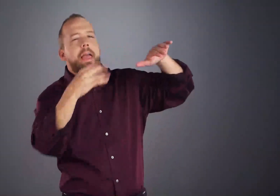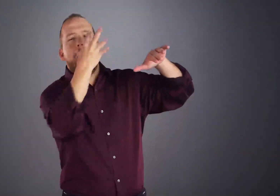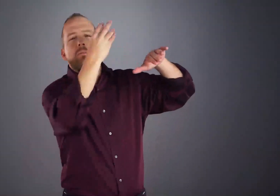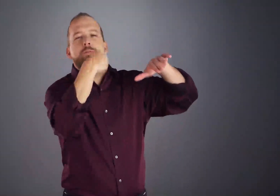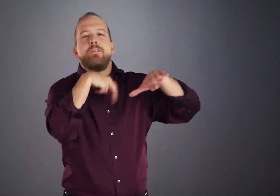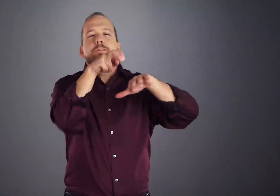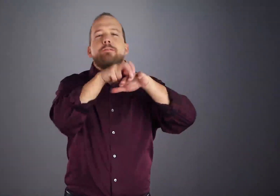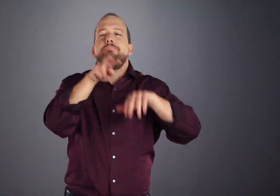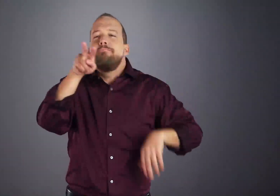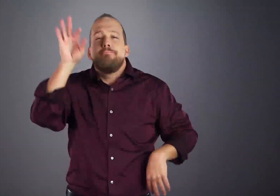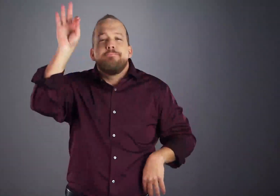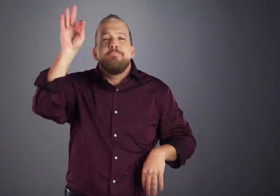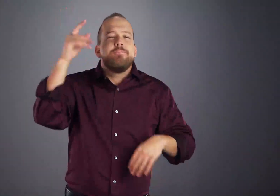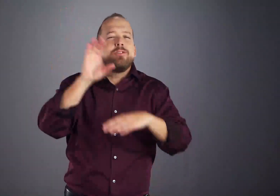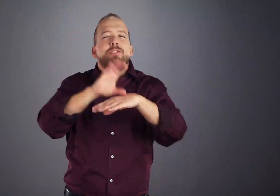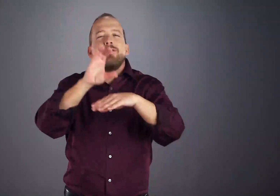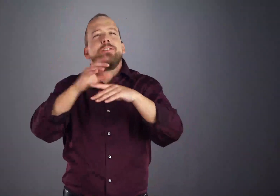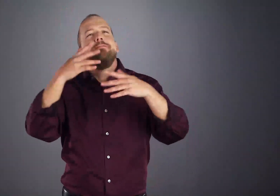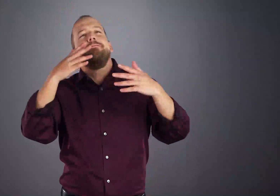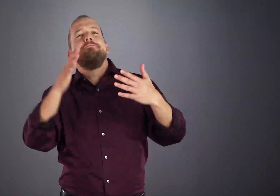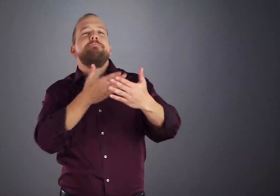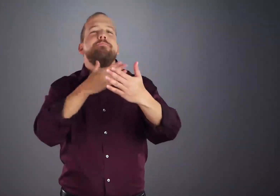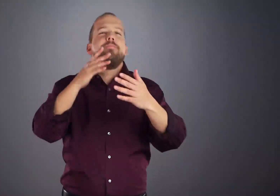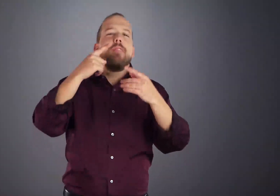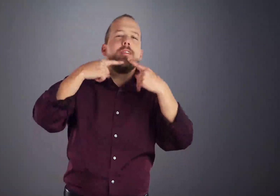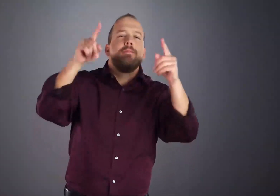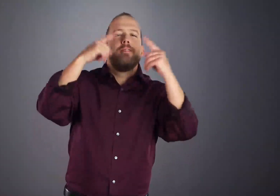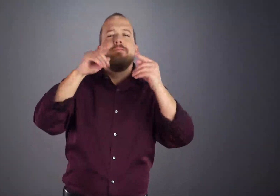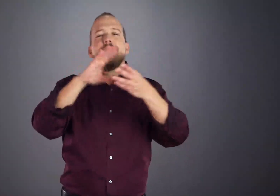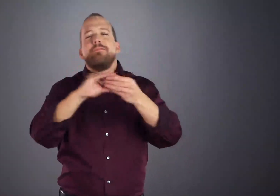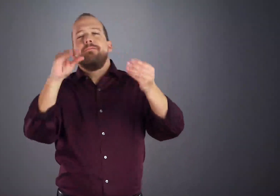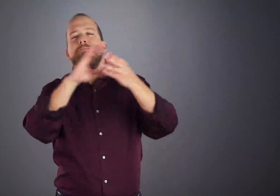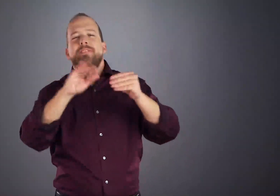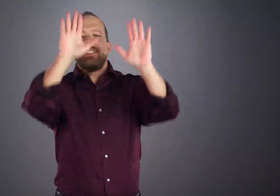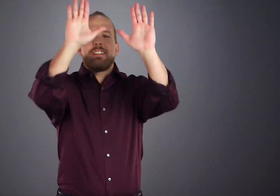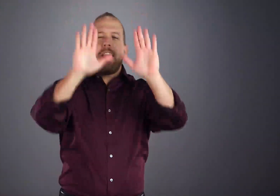on still Sundays, way over there on the hillside;